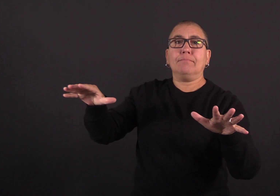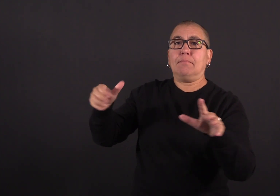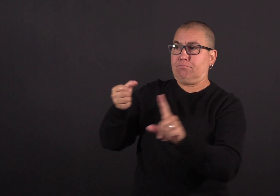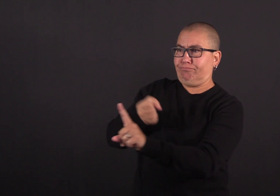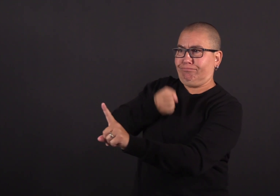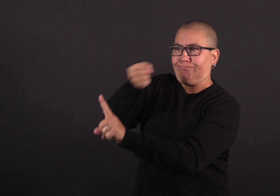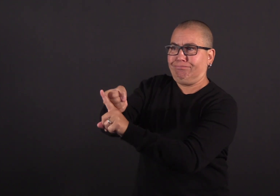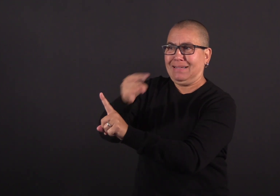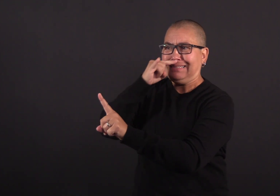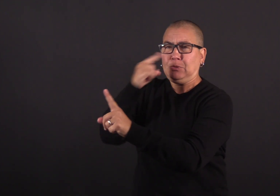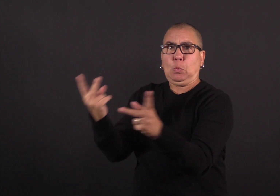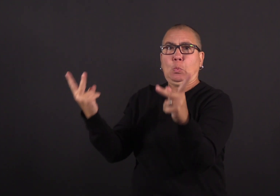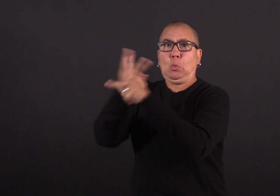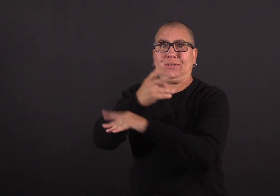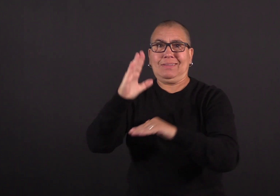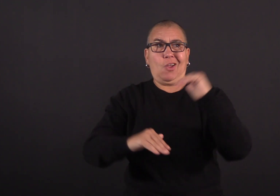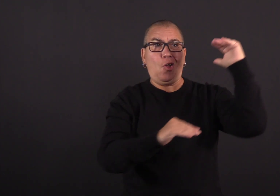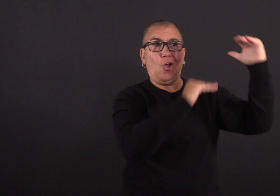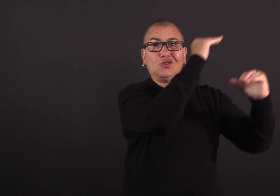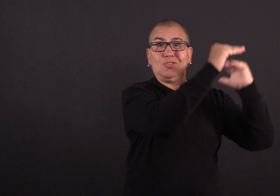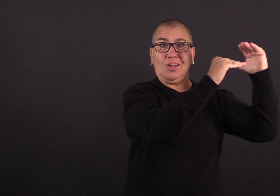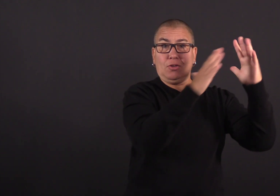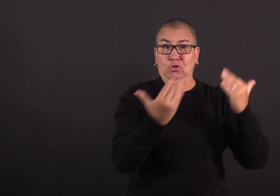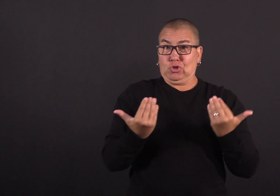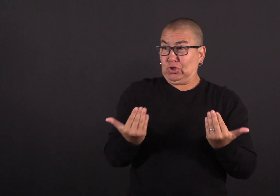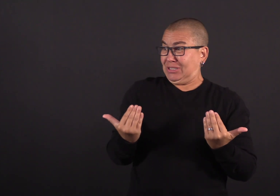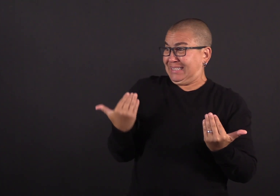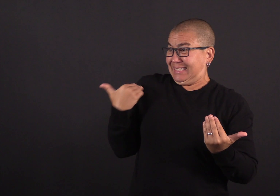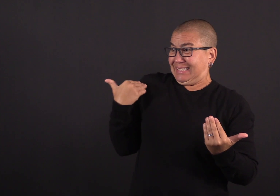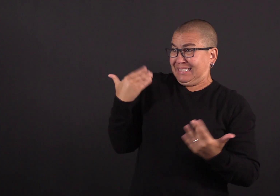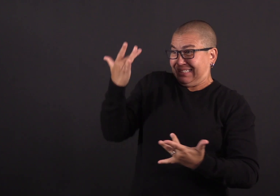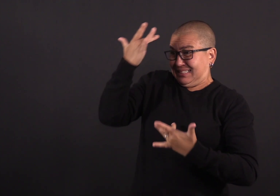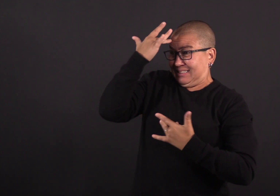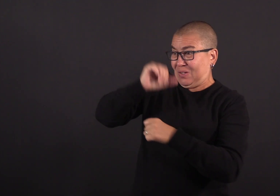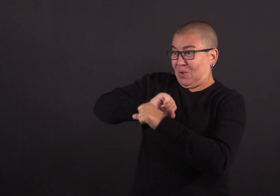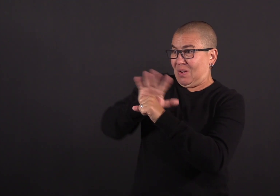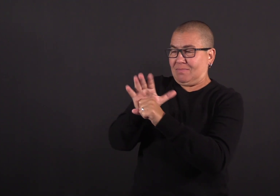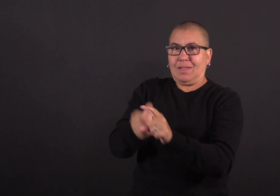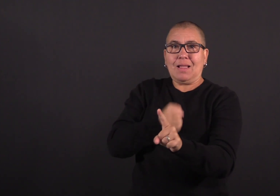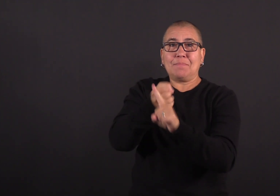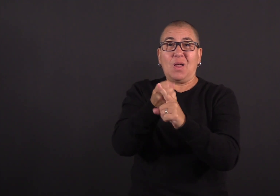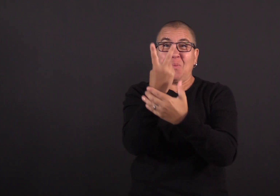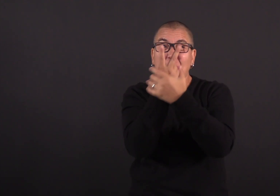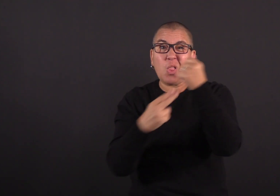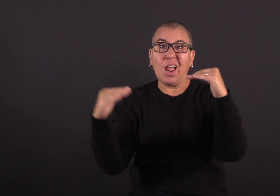declining, we are fortunate that we live in a generation where we haven't seen some of these